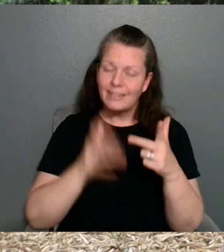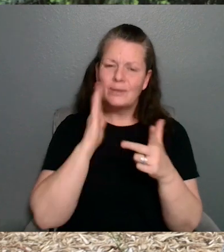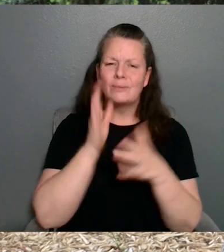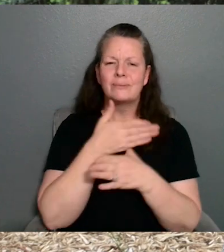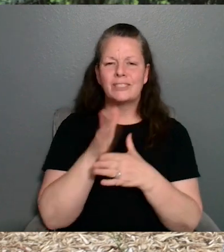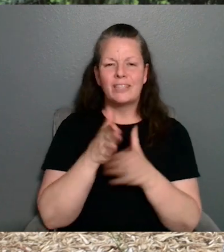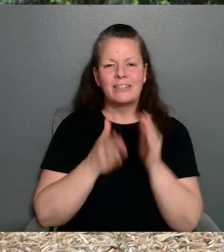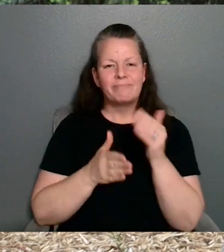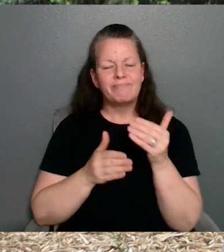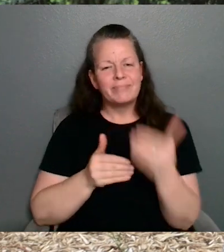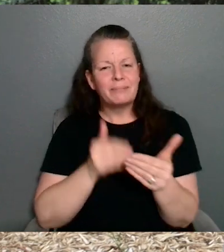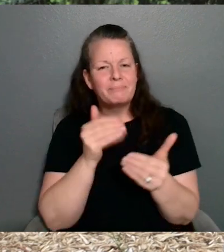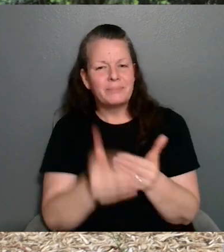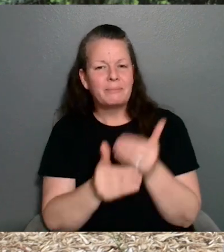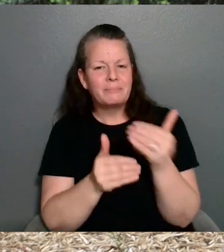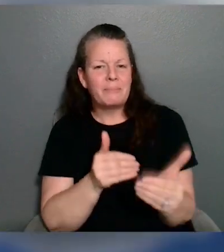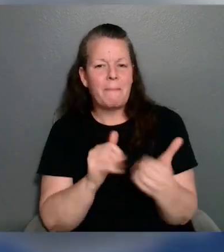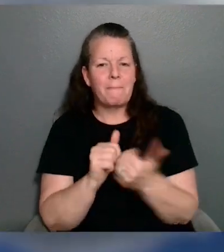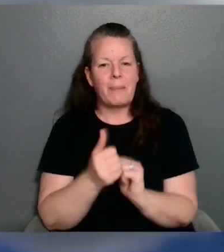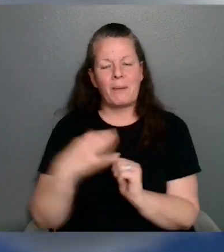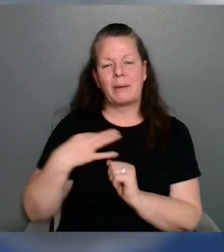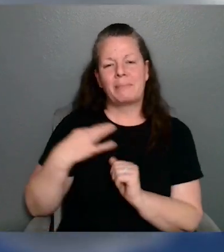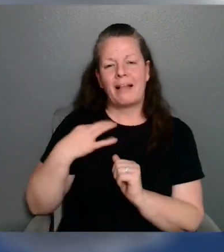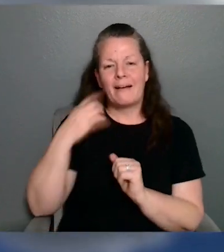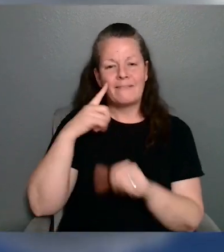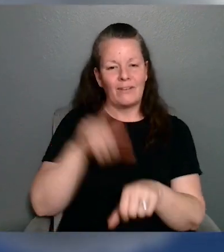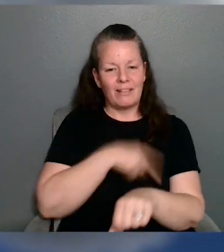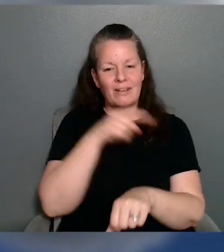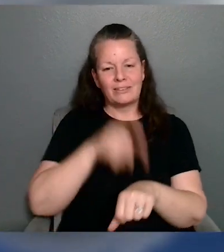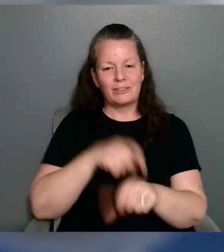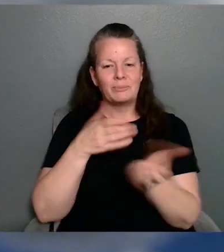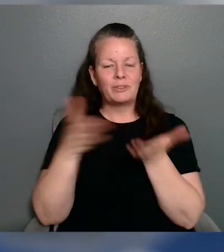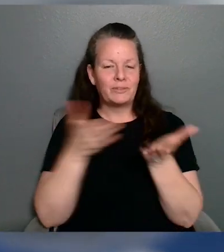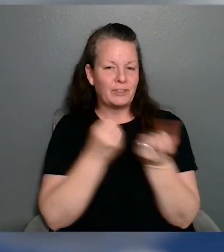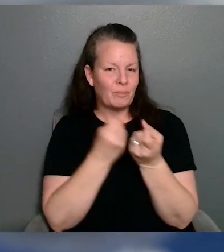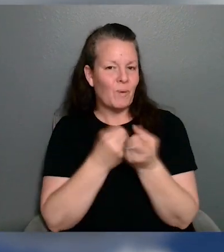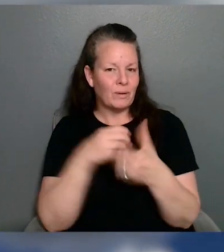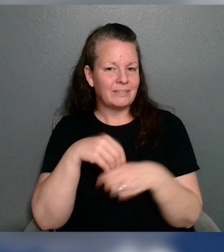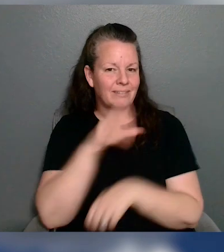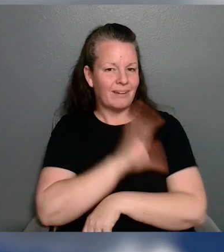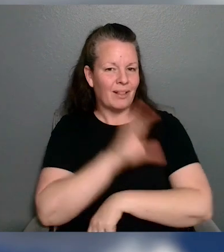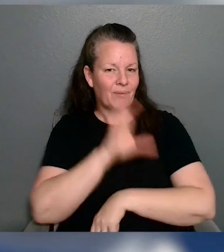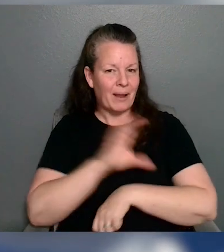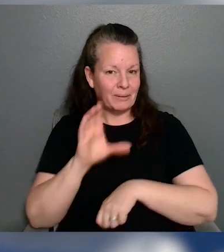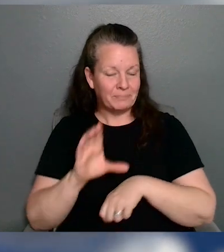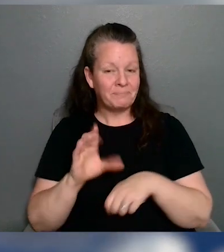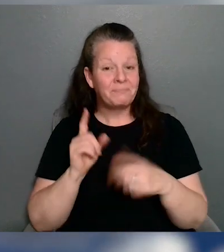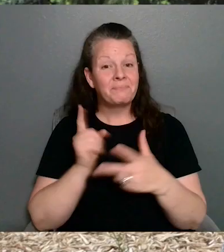And finally, we'll share the steps you take to apply to get Long Term Services and Supports in Colorado.